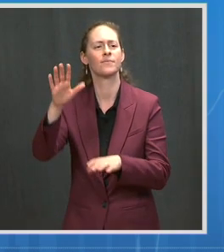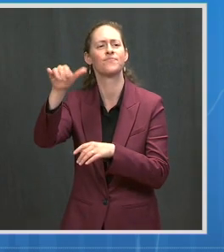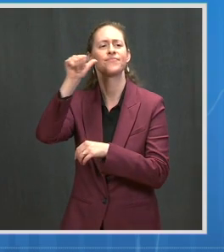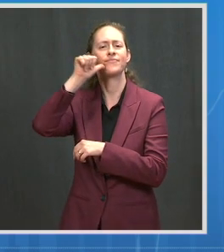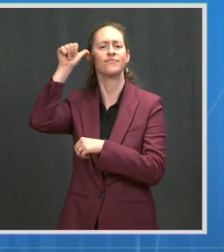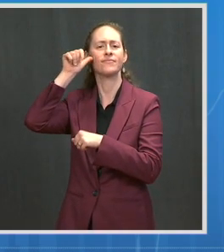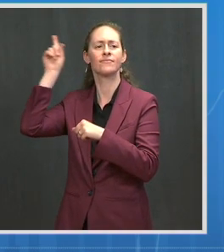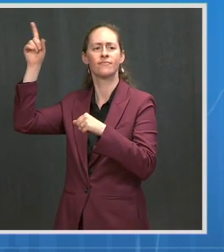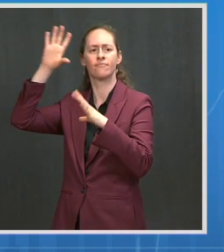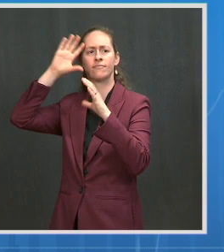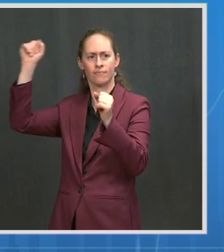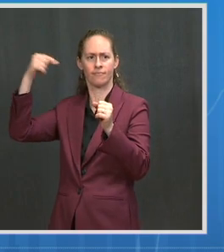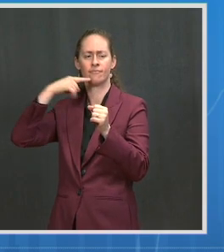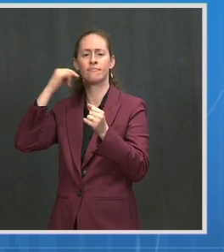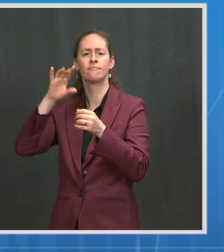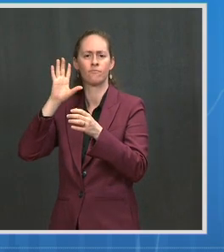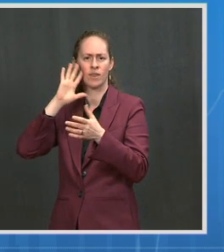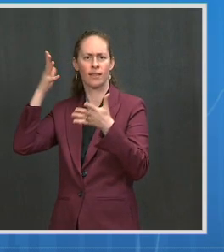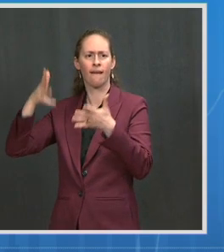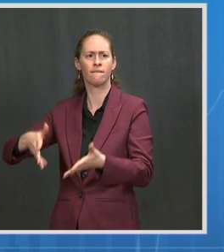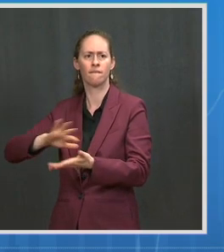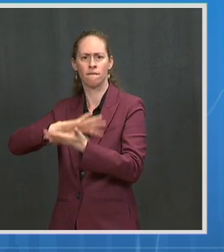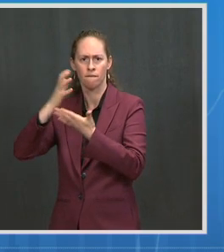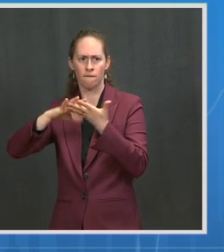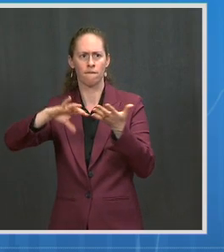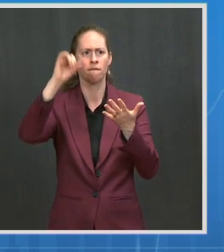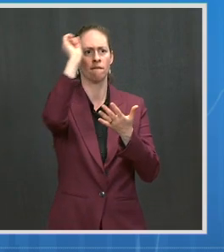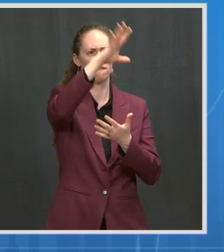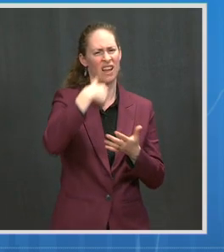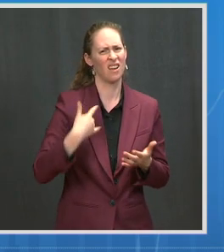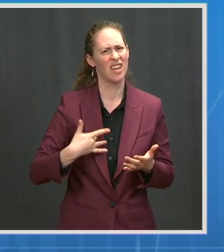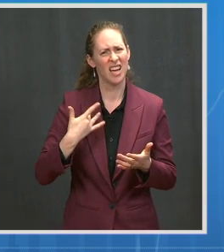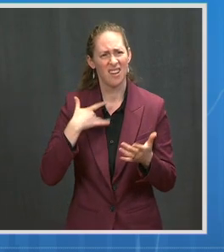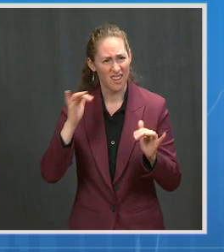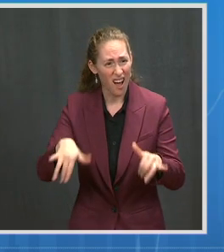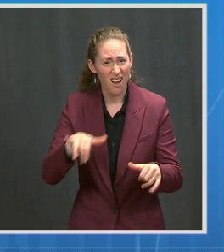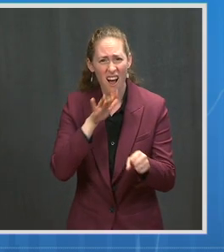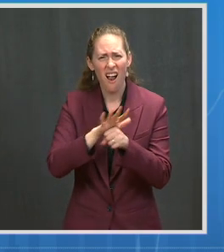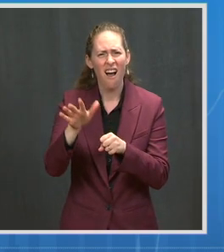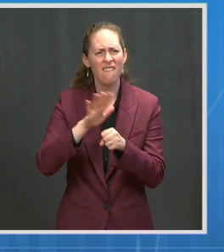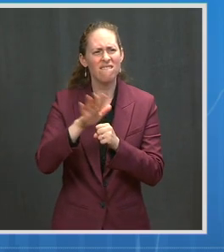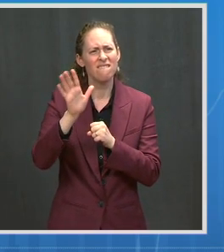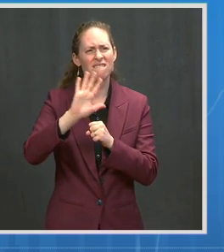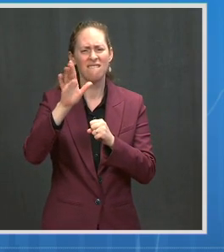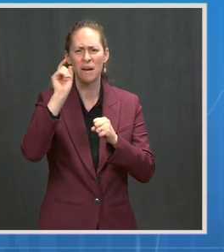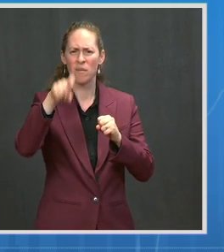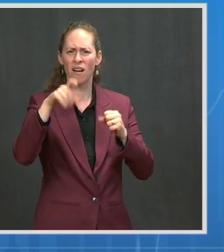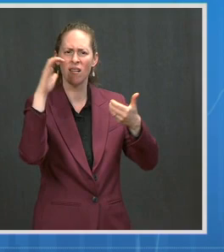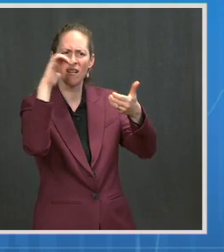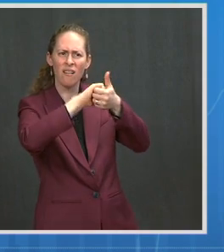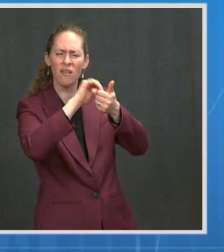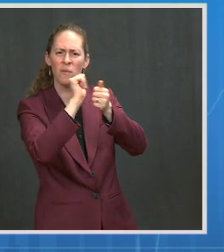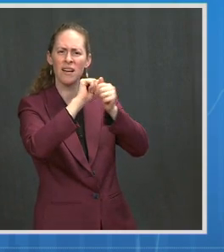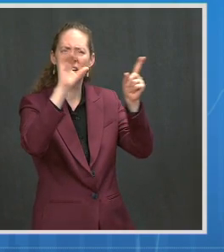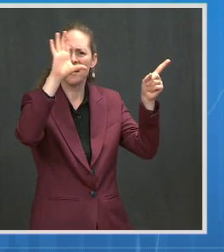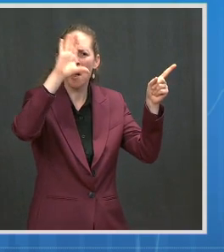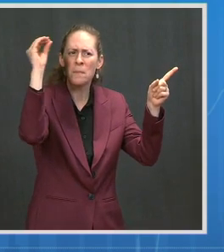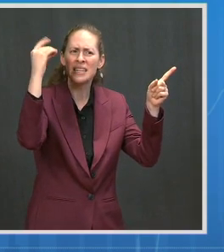and he said that we'll need a new effort, working with pharmaceutical companies, to increase supply, particularly here in the United States.